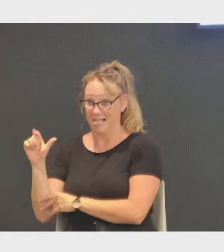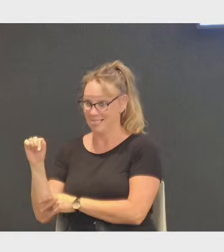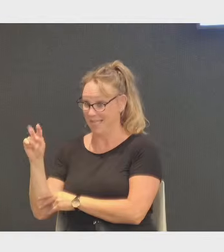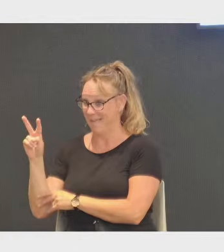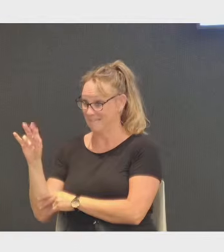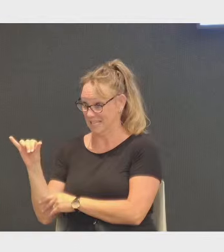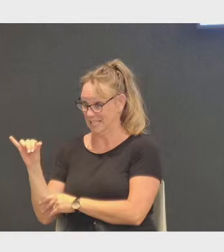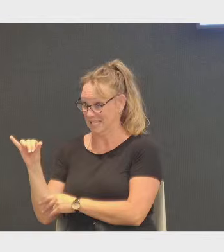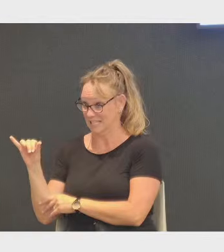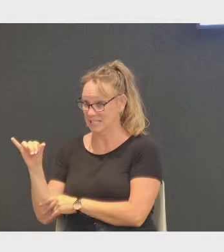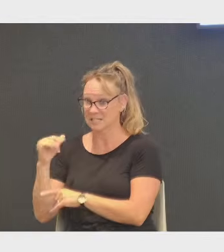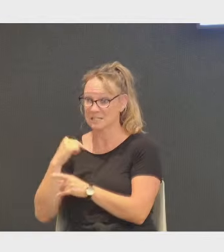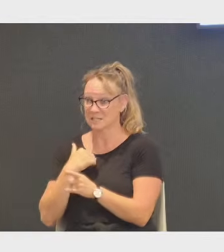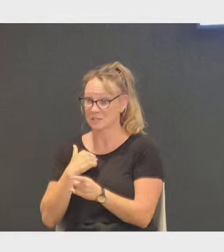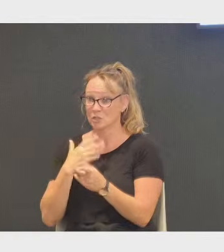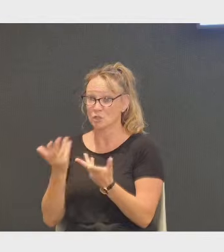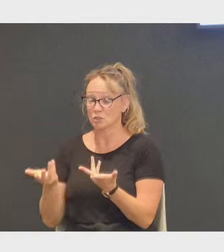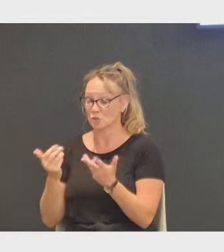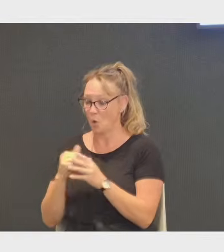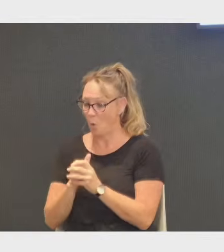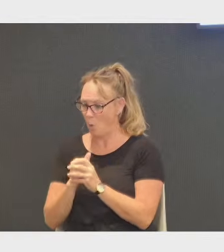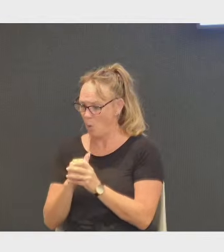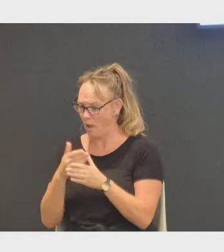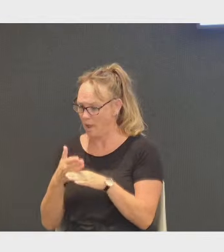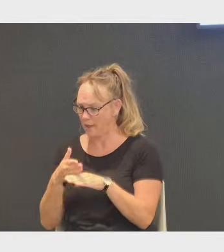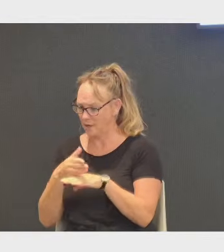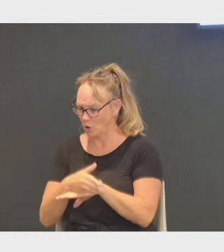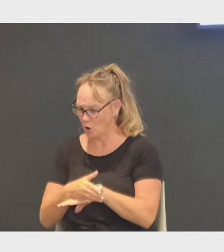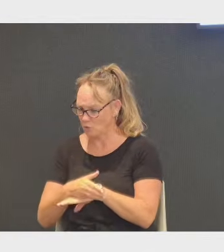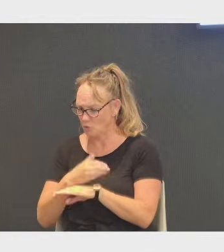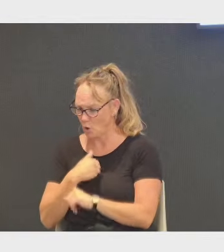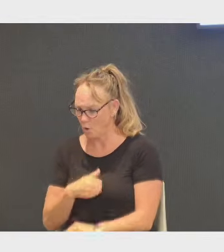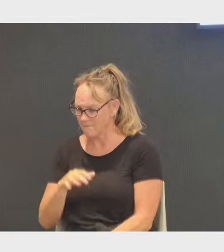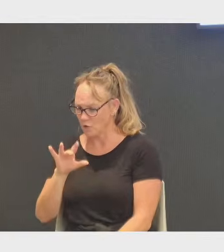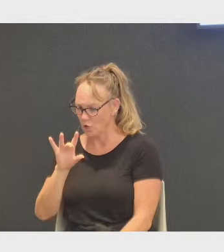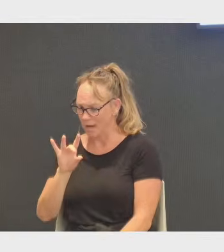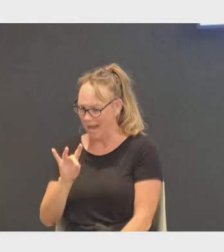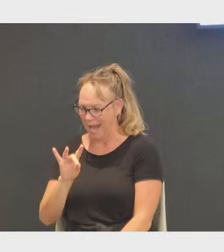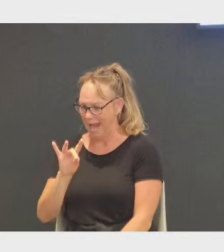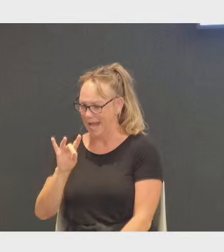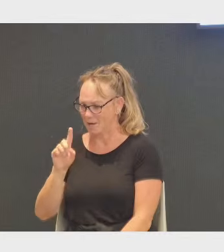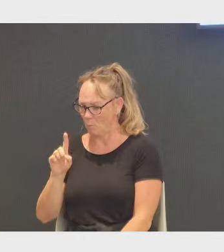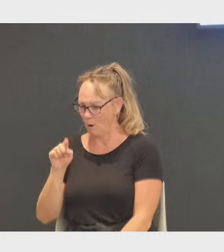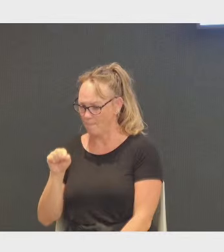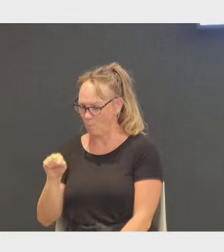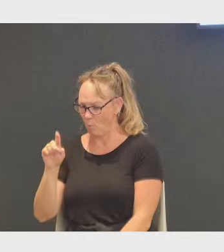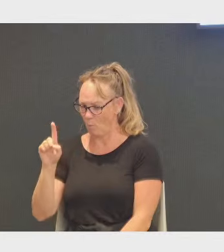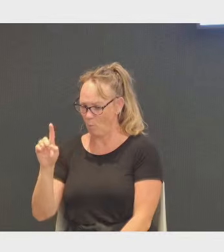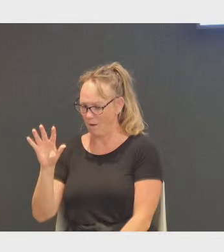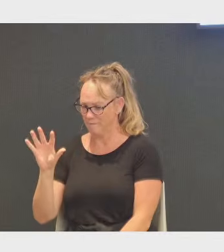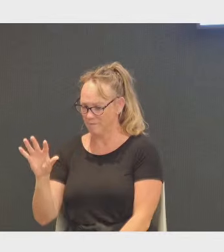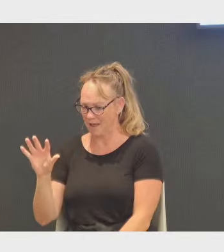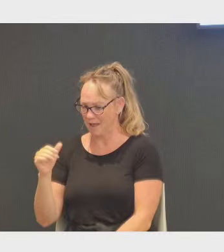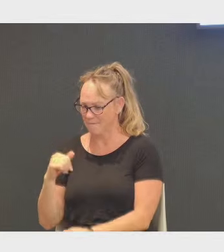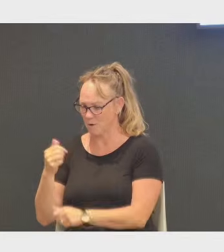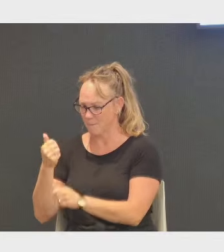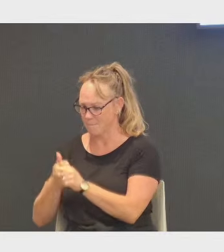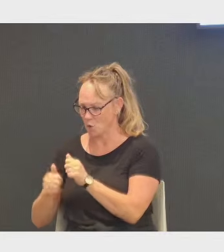$81 per $100,000 home. The levy was last increased in 2018. It and prior to that, it had not been